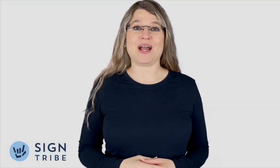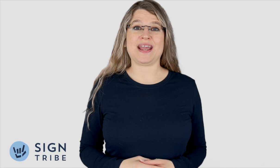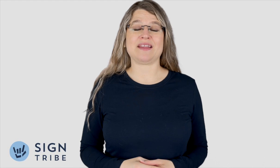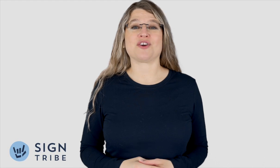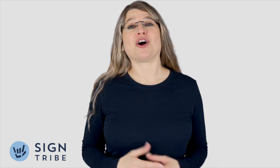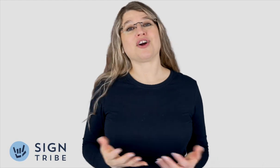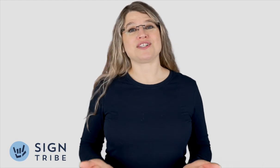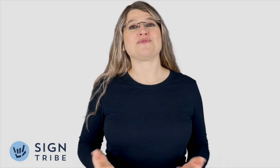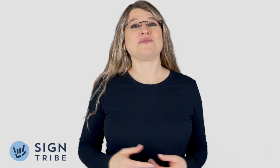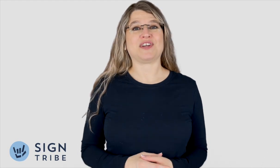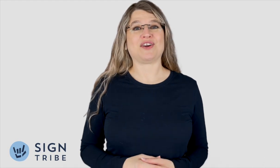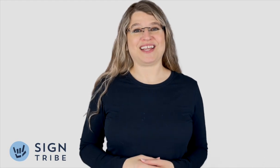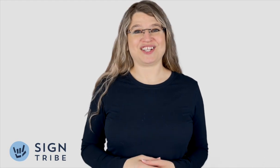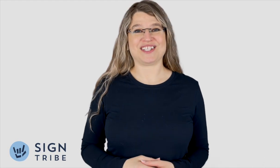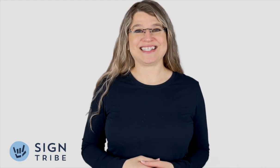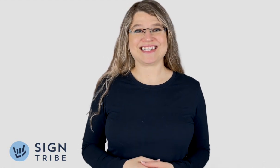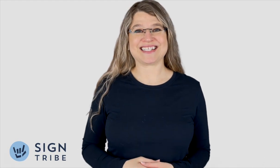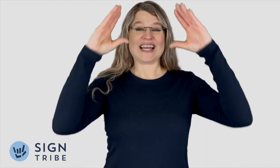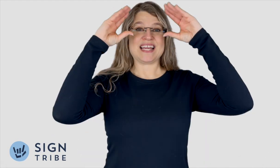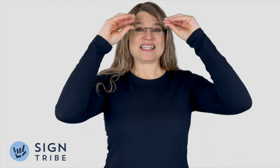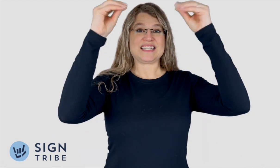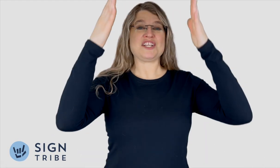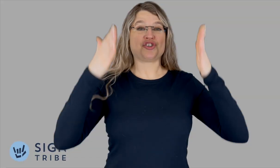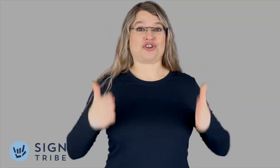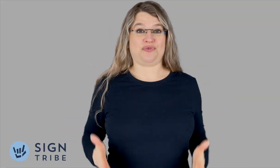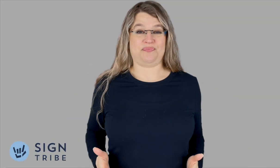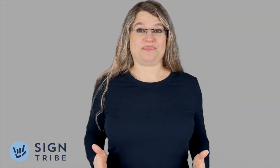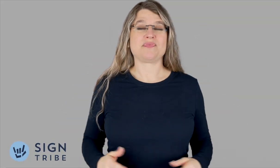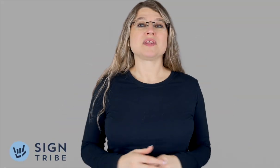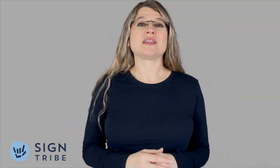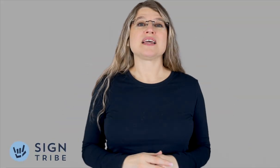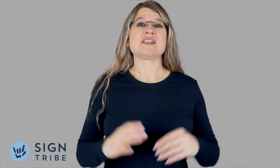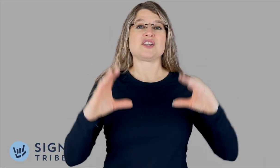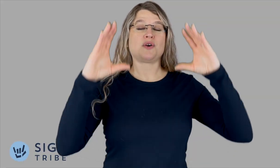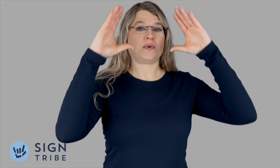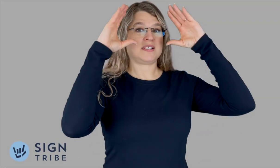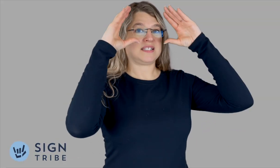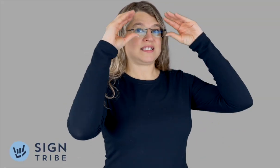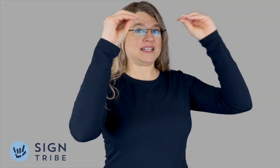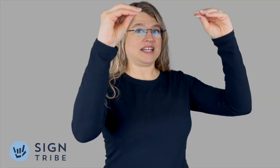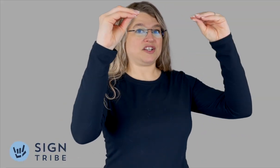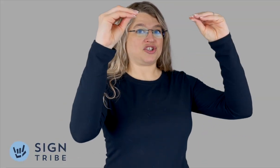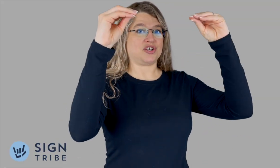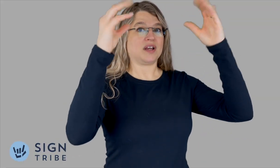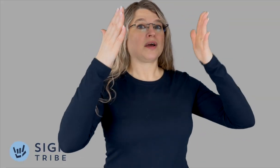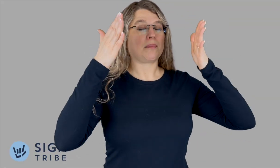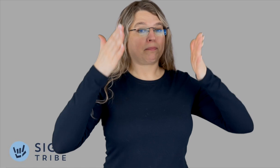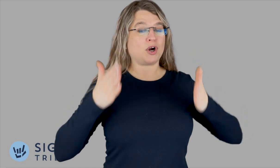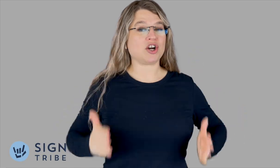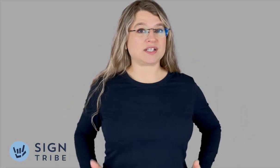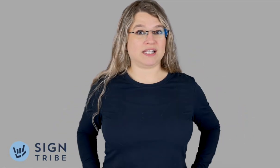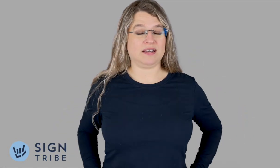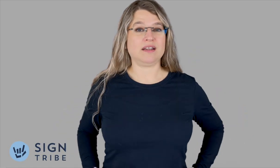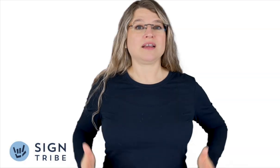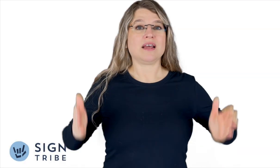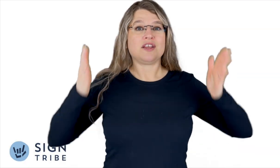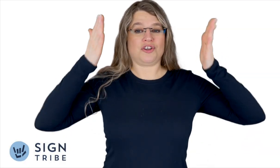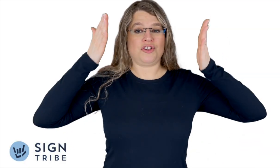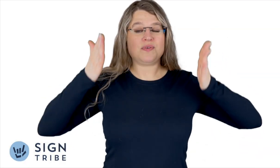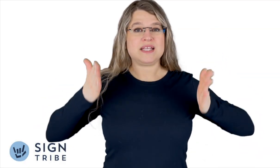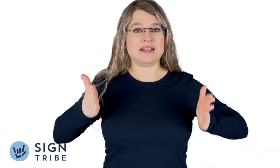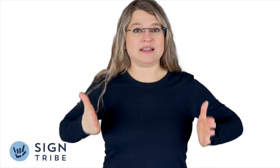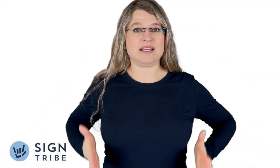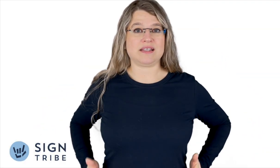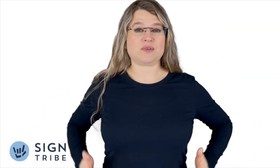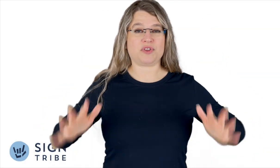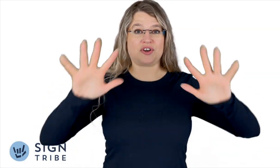way. There are different variations. Teacher. So, teach. person. You're using this with your